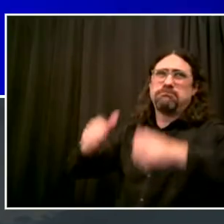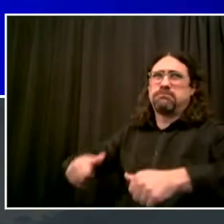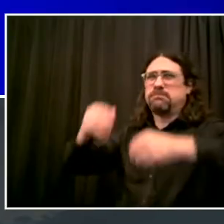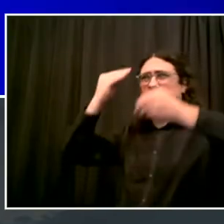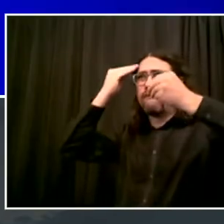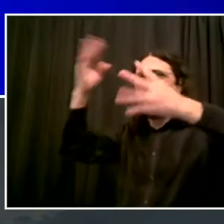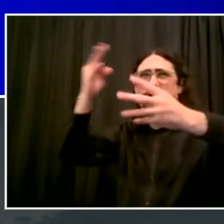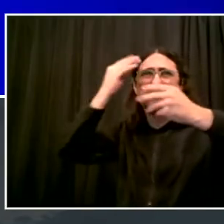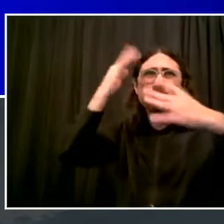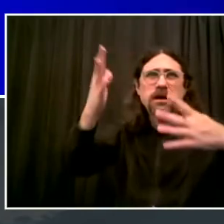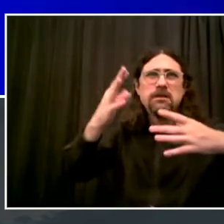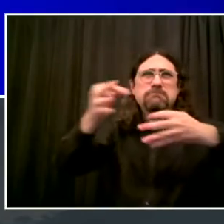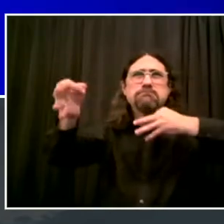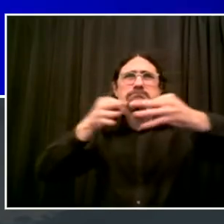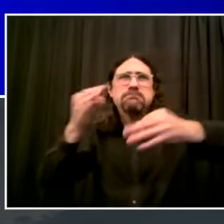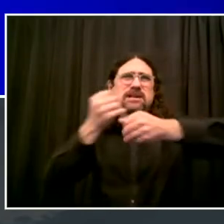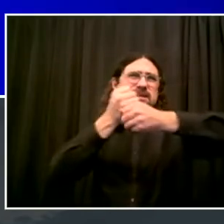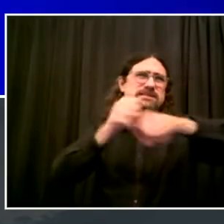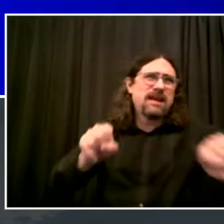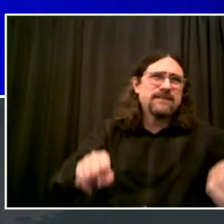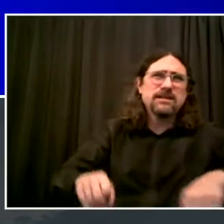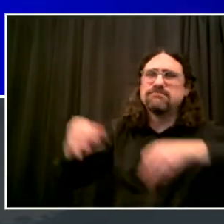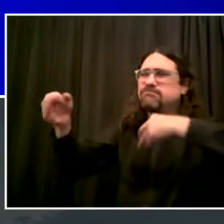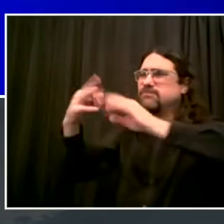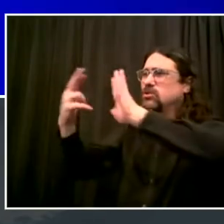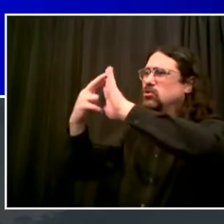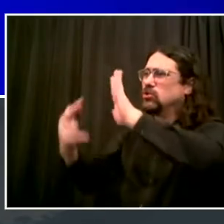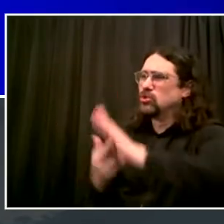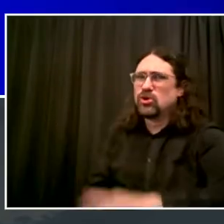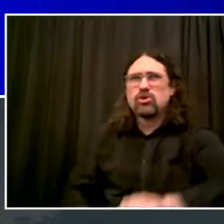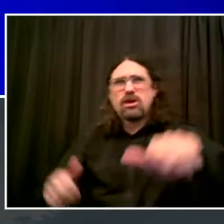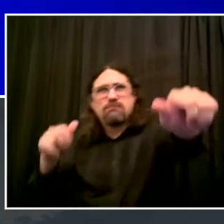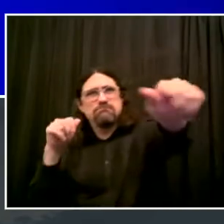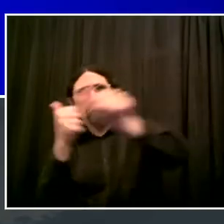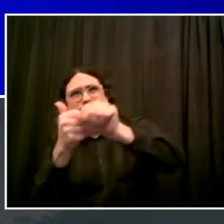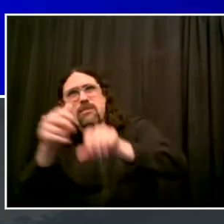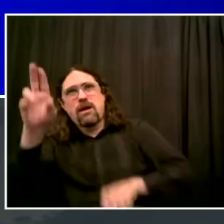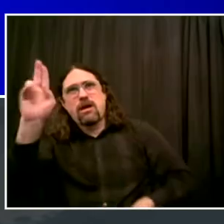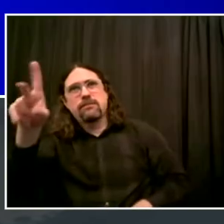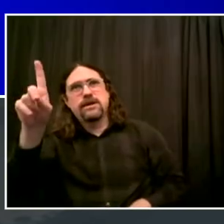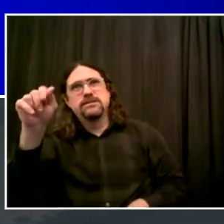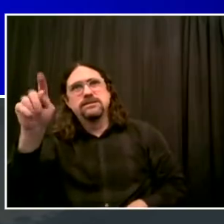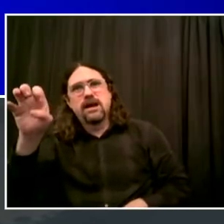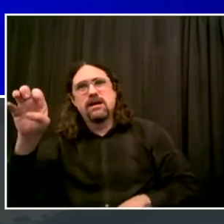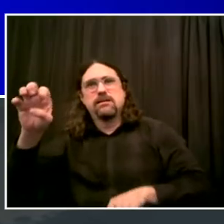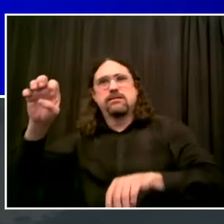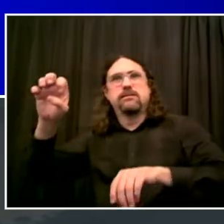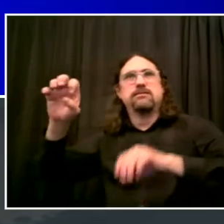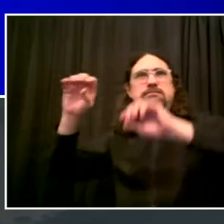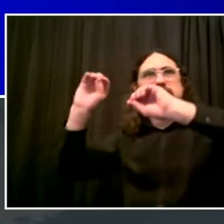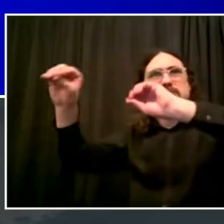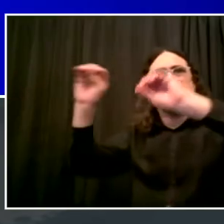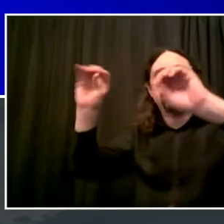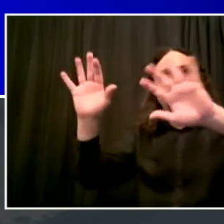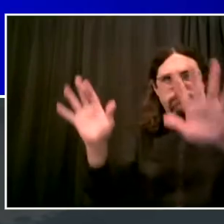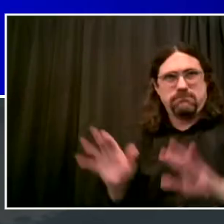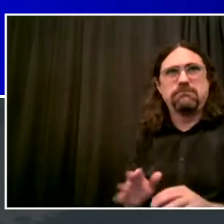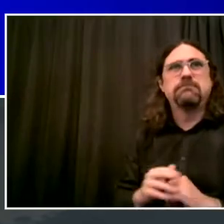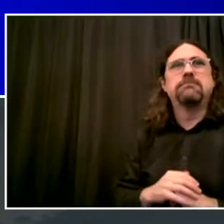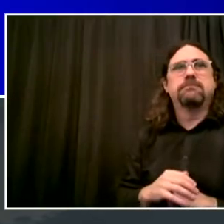CRUCIAL, COMMUNICATION AND INFORMATION. PUT UP SIGNS,